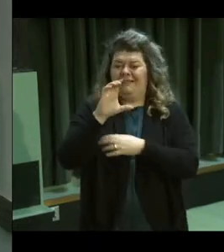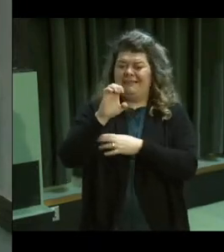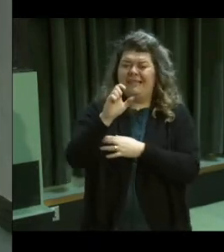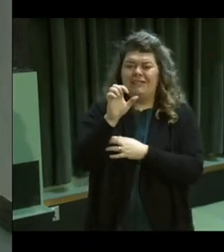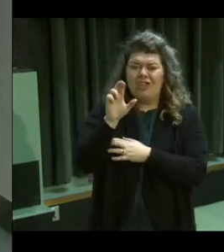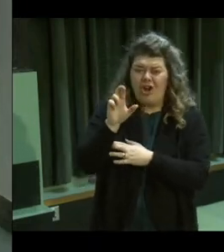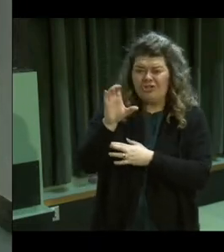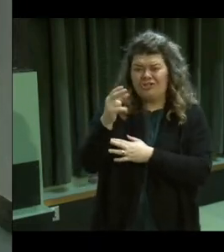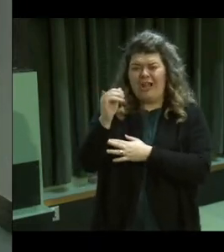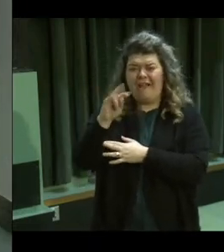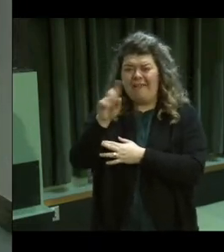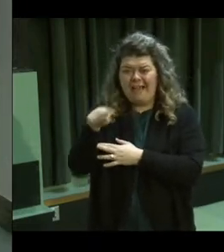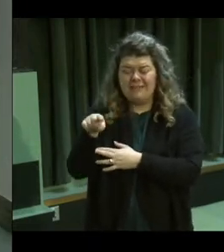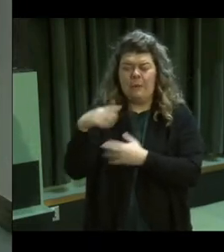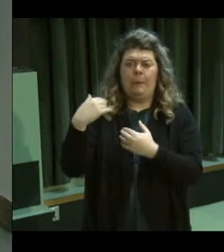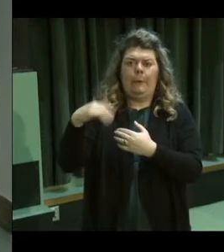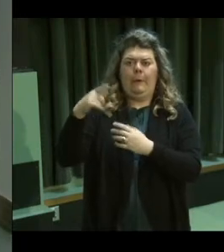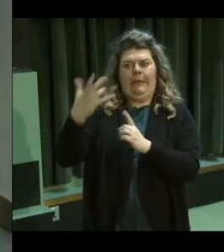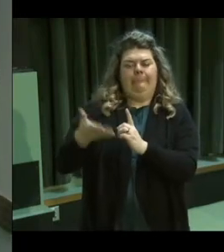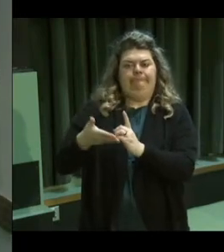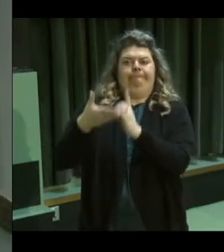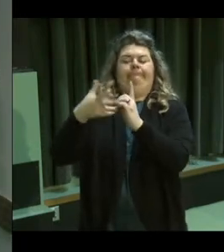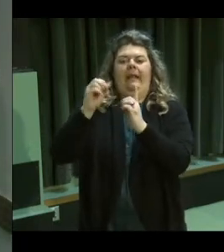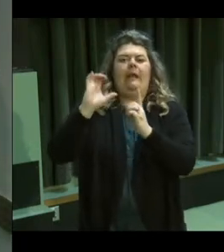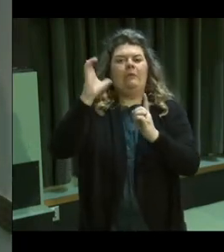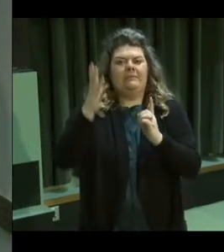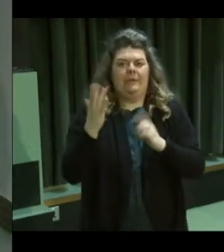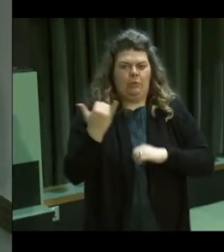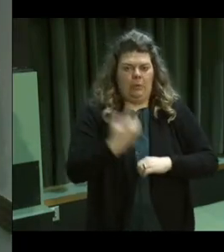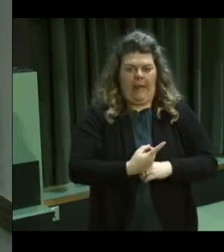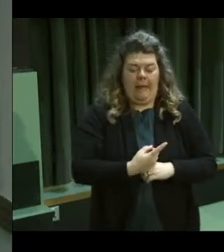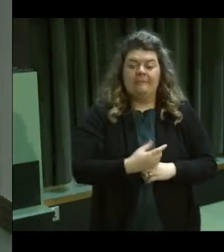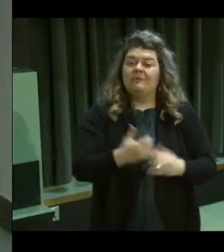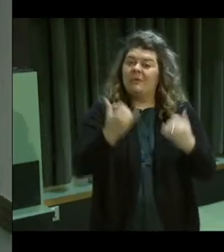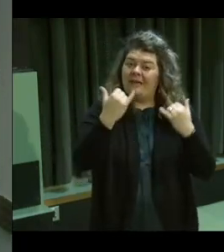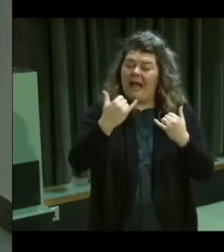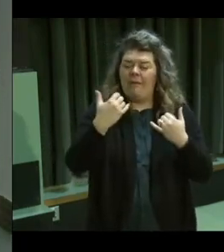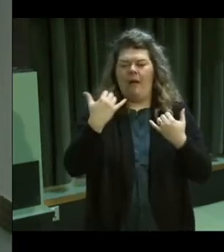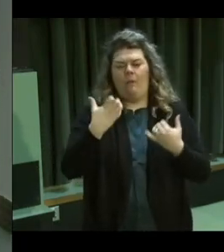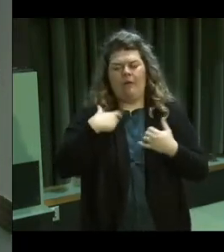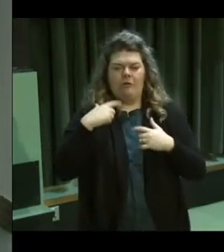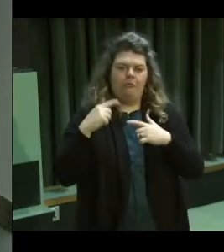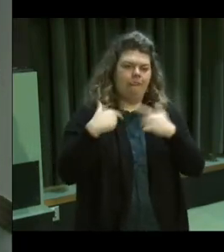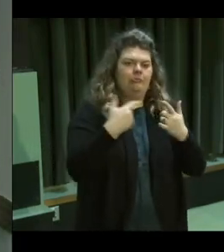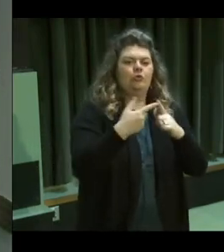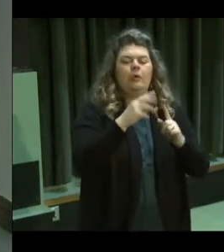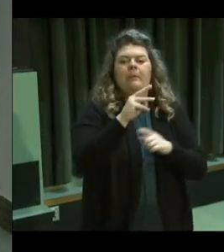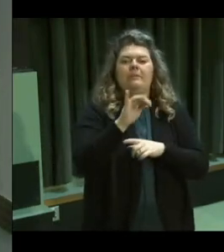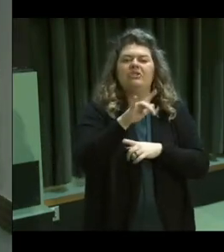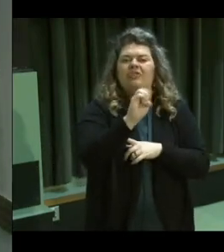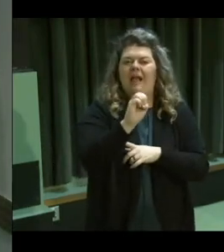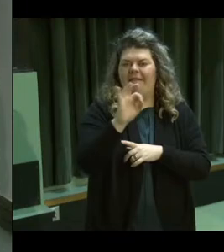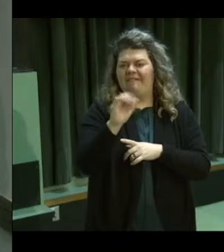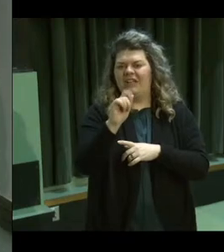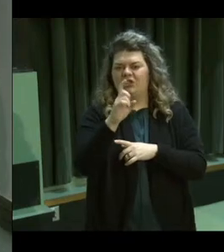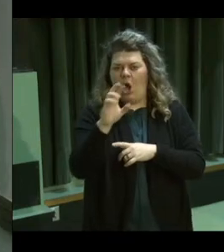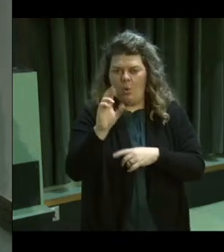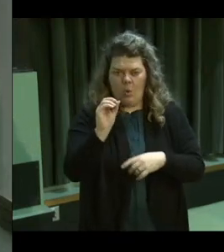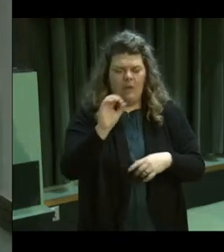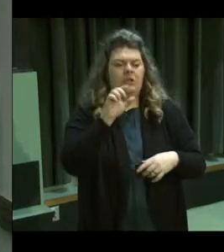day, and our keynote speaker today. And so now I'd like to